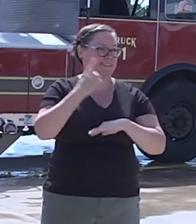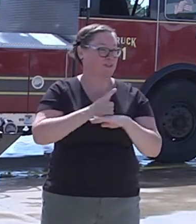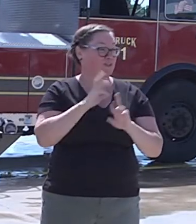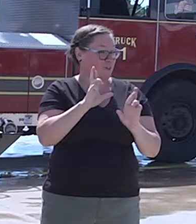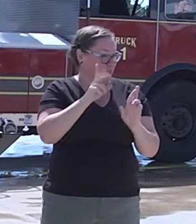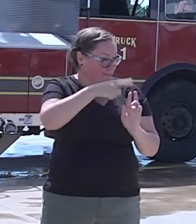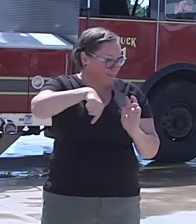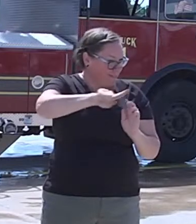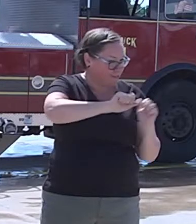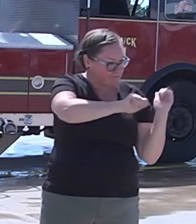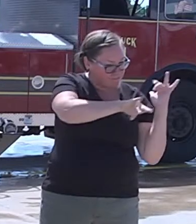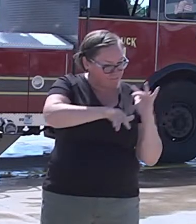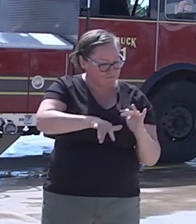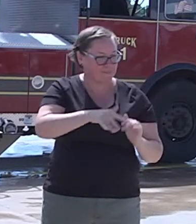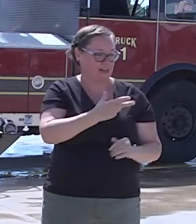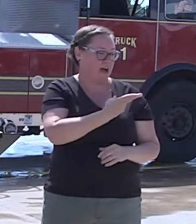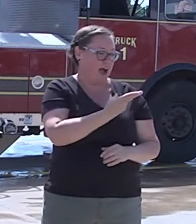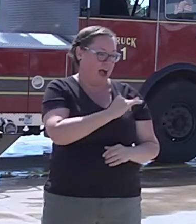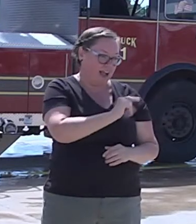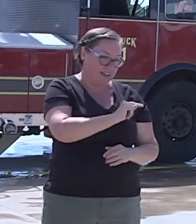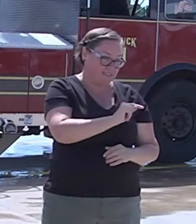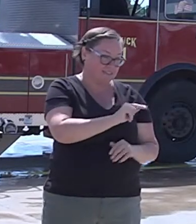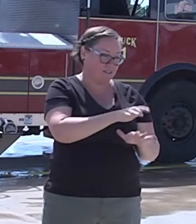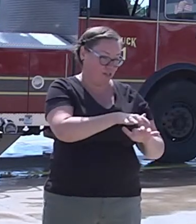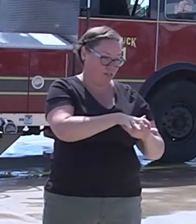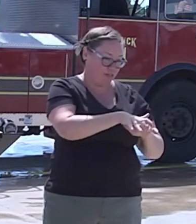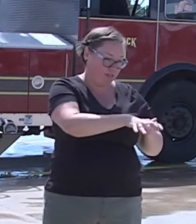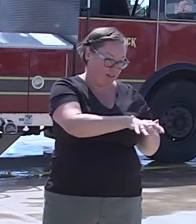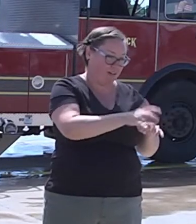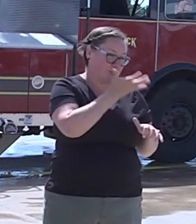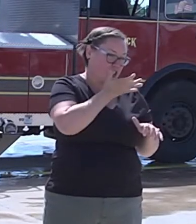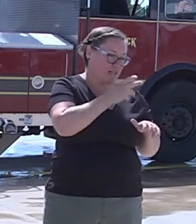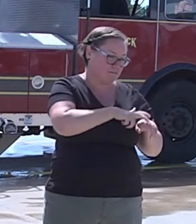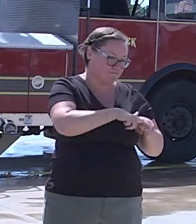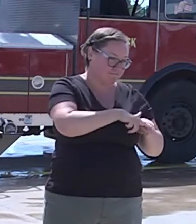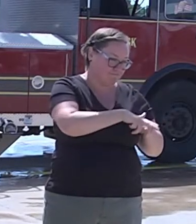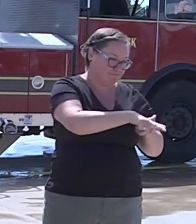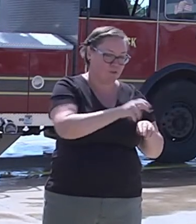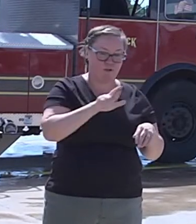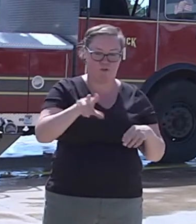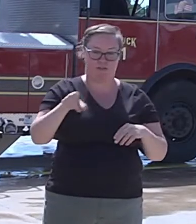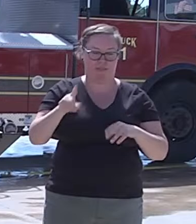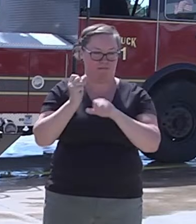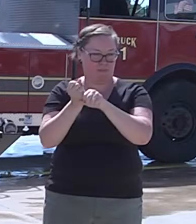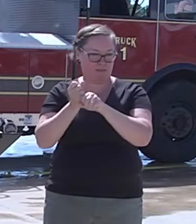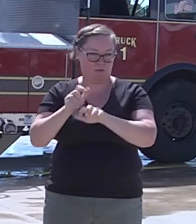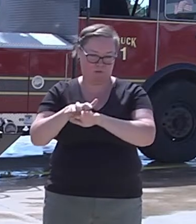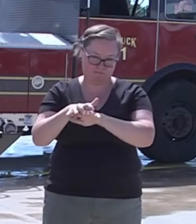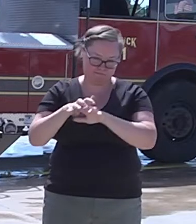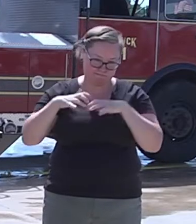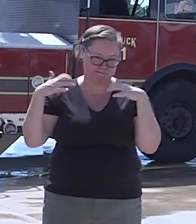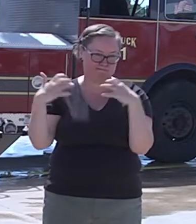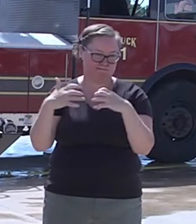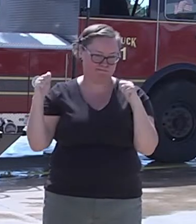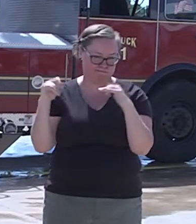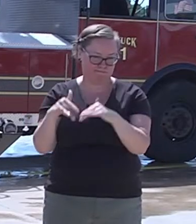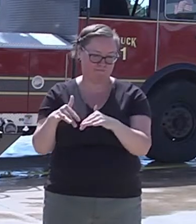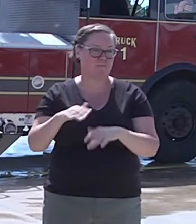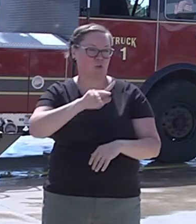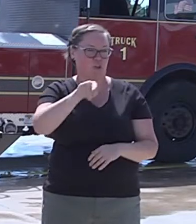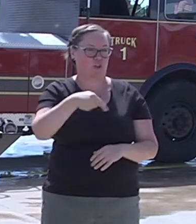there at the Hyatt lawn or at the wige stadium and that's going to be on Thursday and the doors open